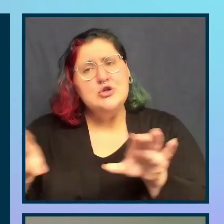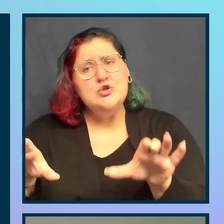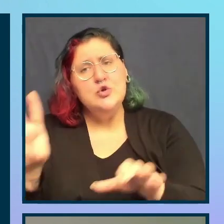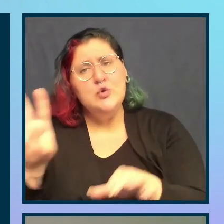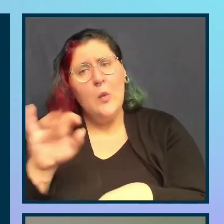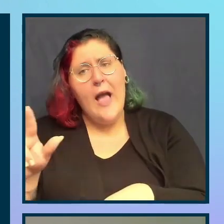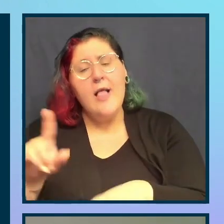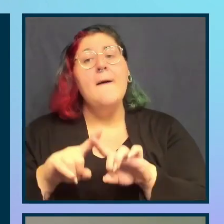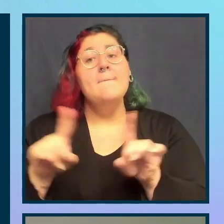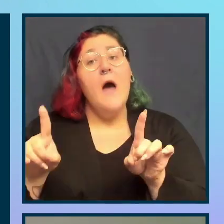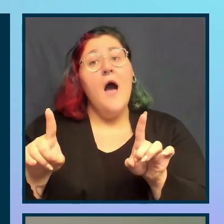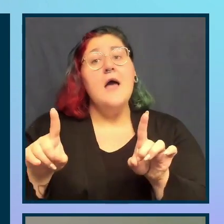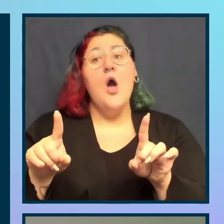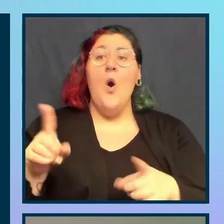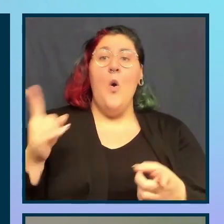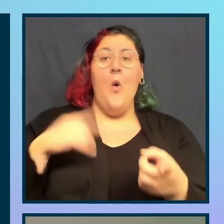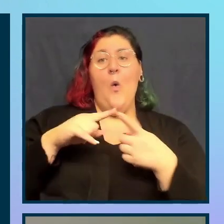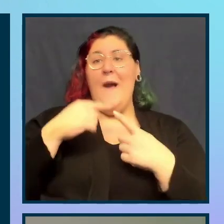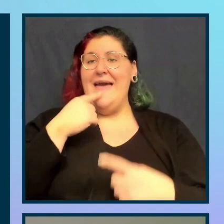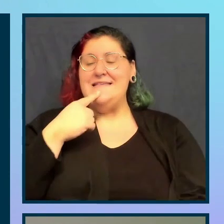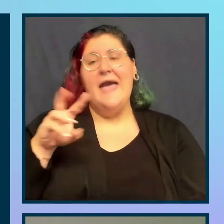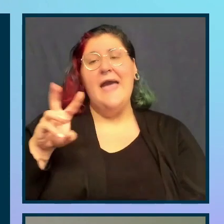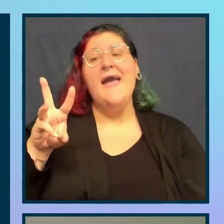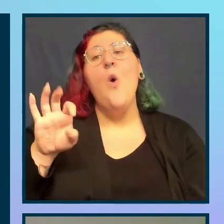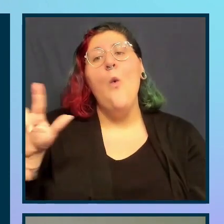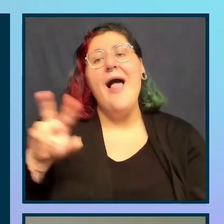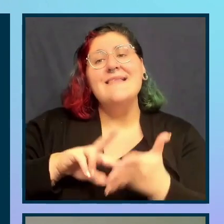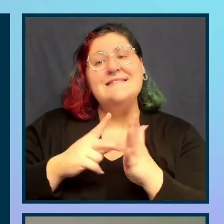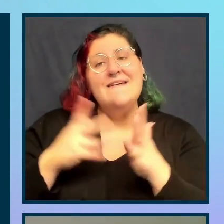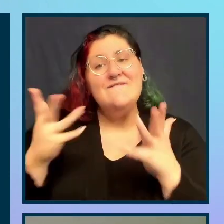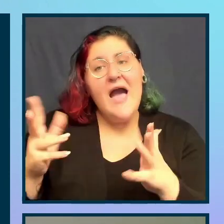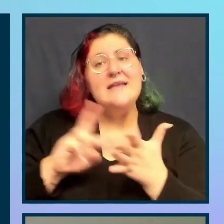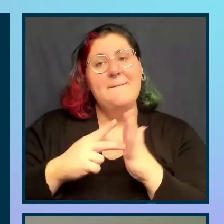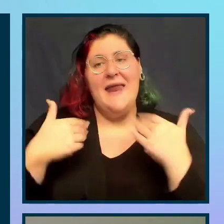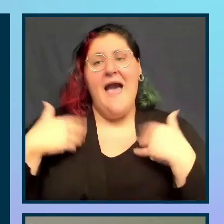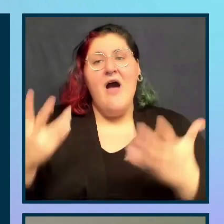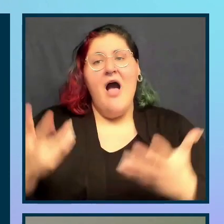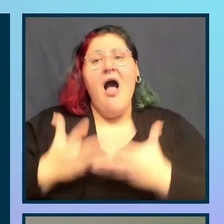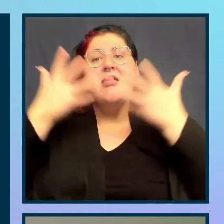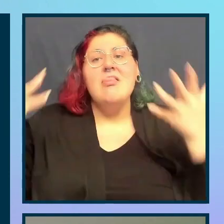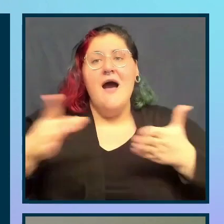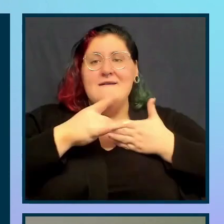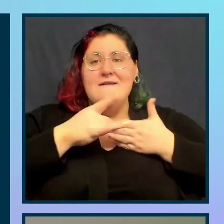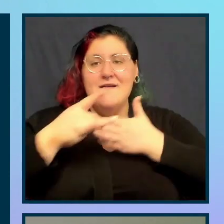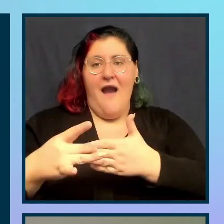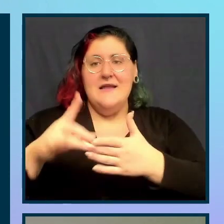there's a lot of guidance out there on how to do them. So for example, comboboxes that I mentioned, I have some examples pictured of